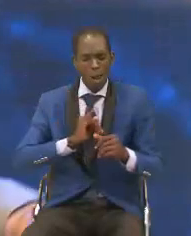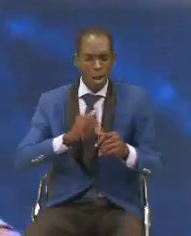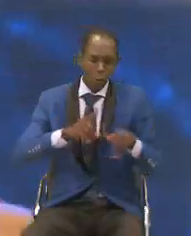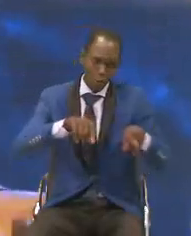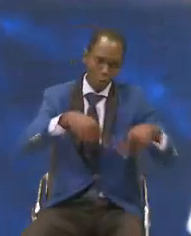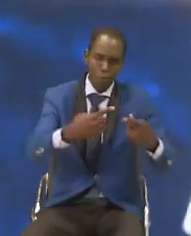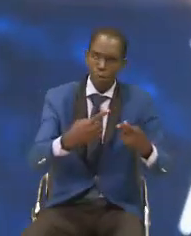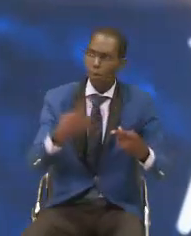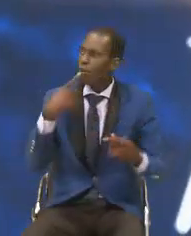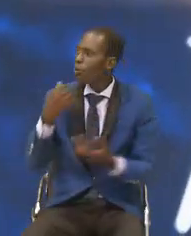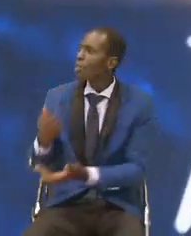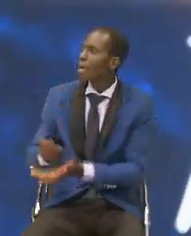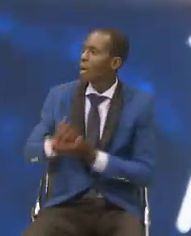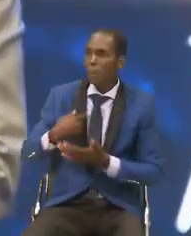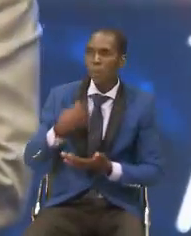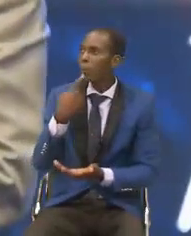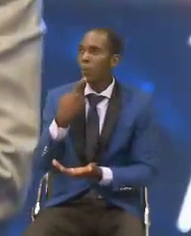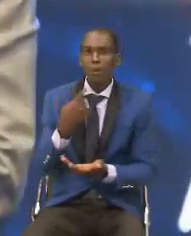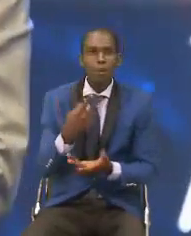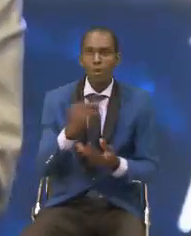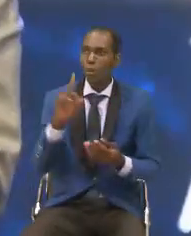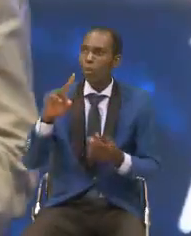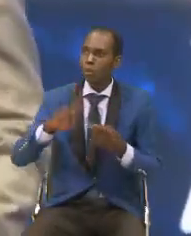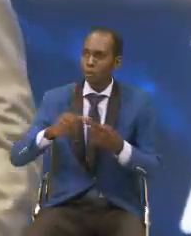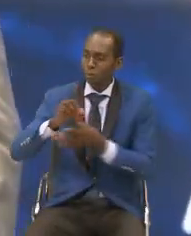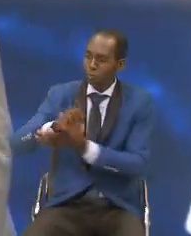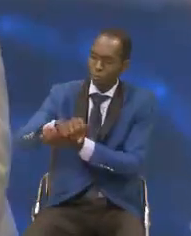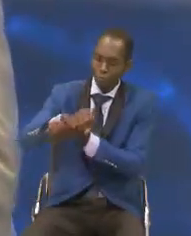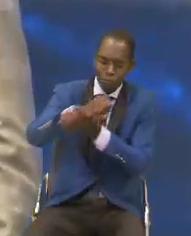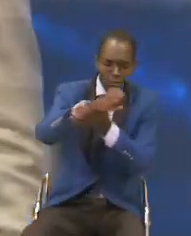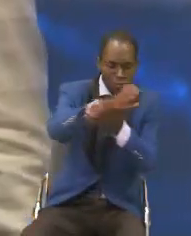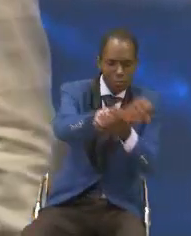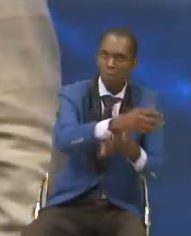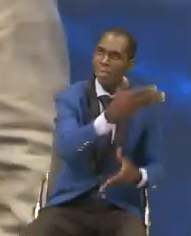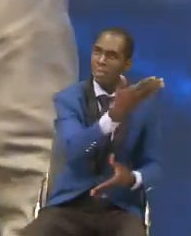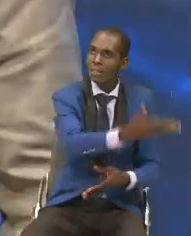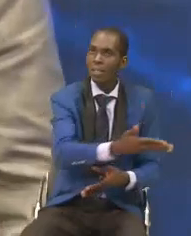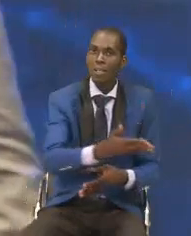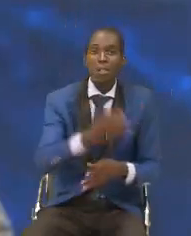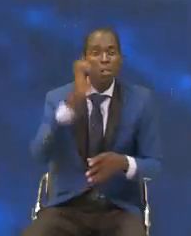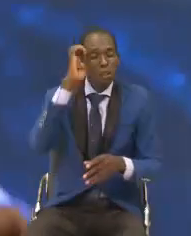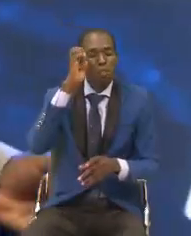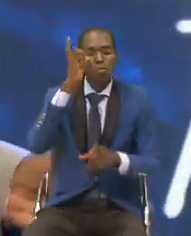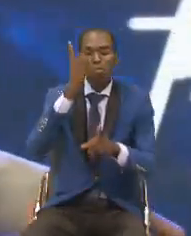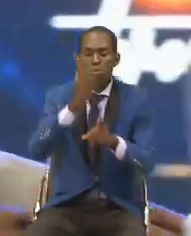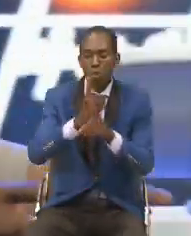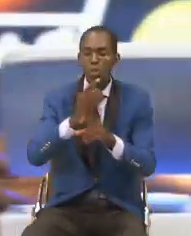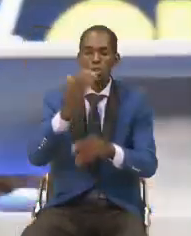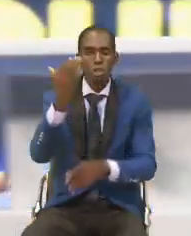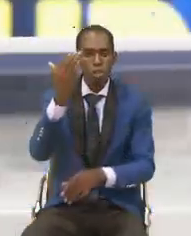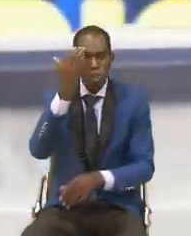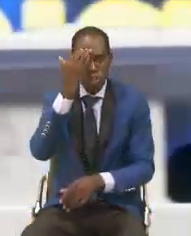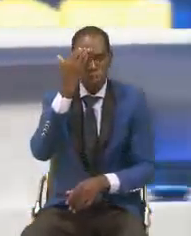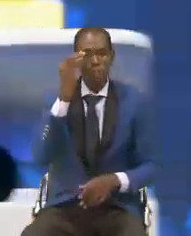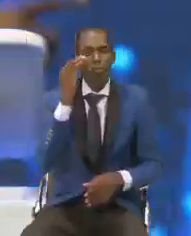blind and you tell me to go and you didn't put anybody beside me to lead me and to guide me there